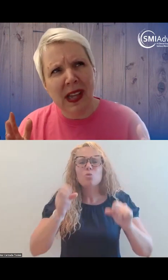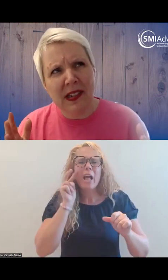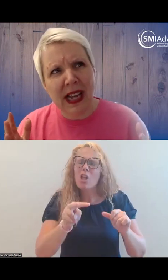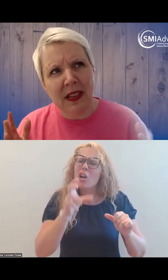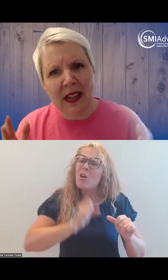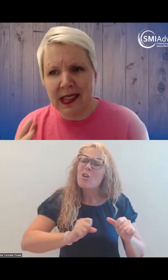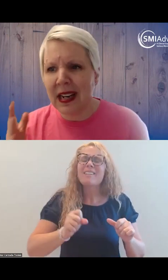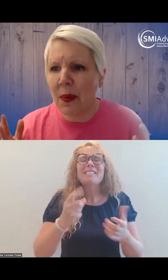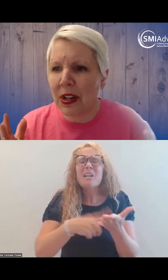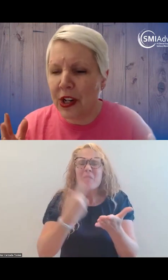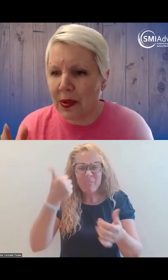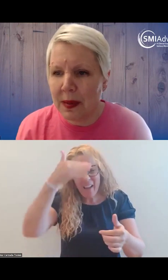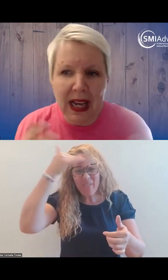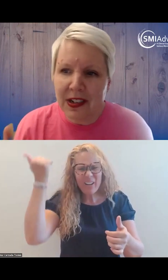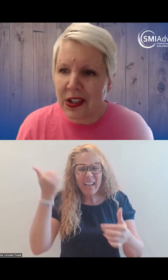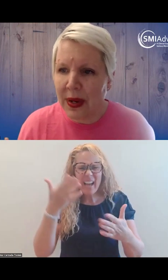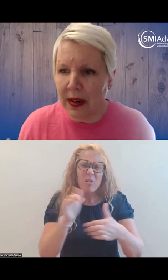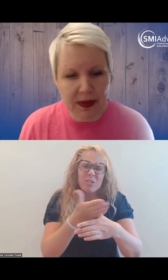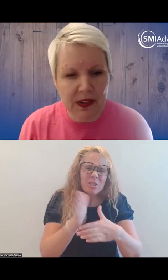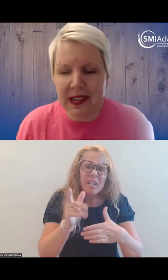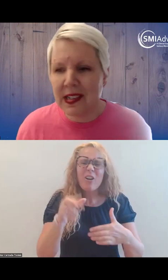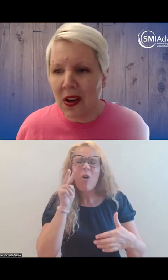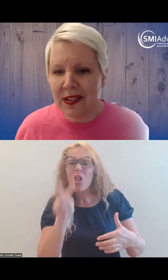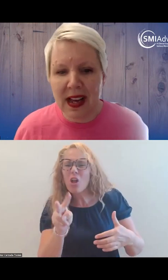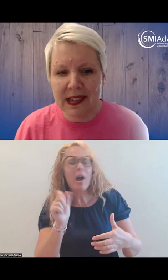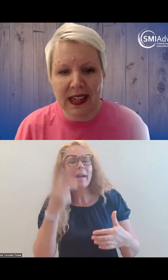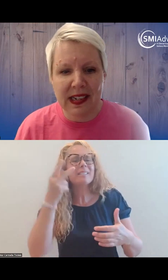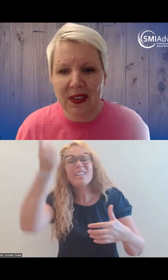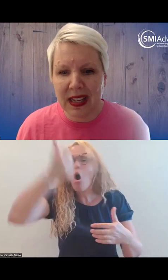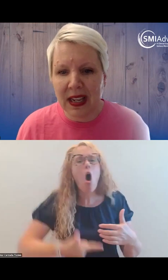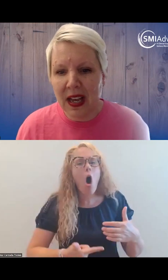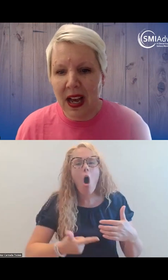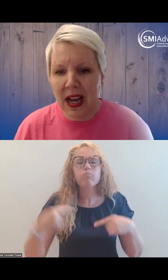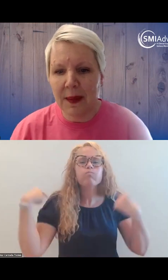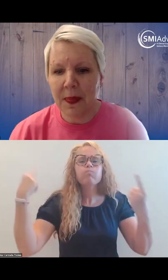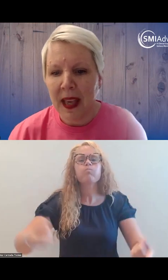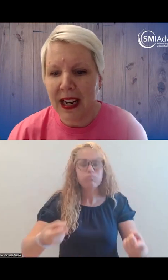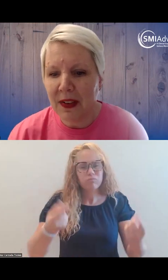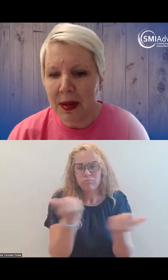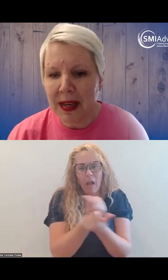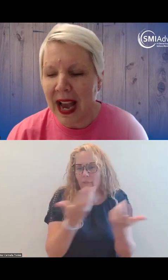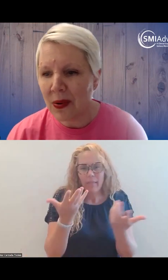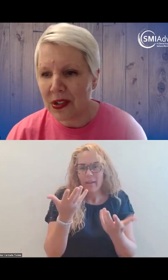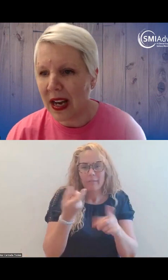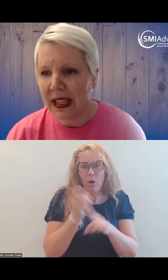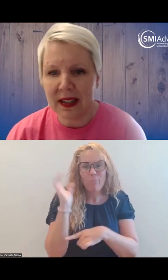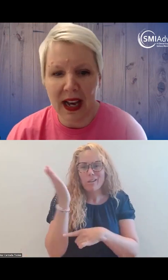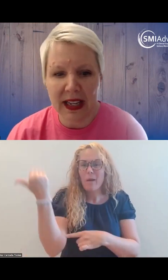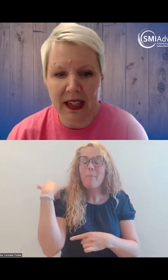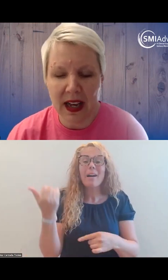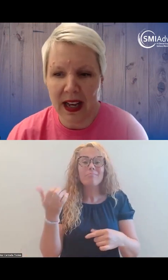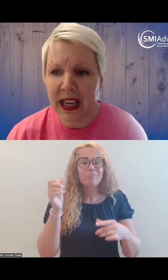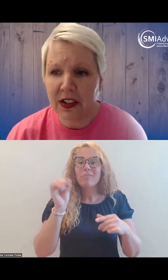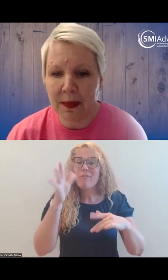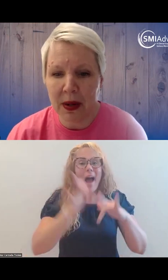THAT STAT? I JUST GO HERE. IF I AM GOING TO BE HERE, I CAN CATCH UP ON